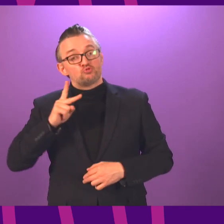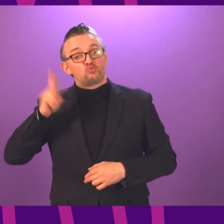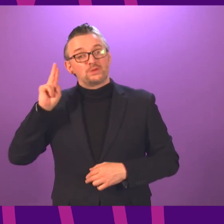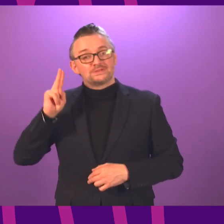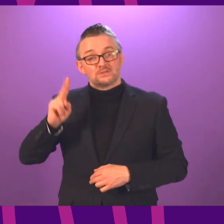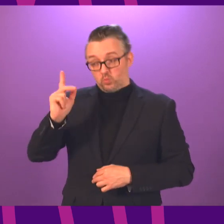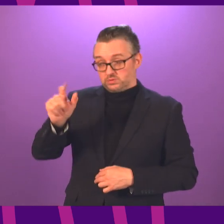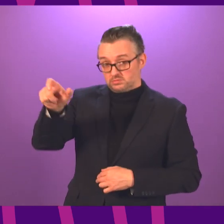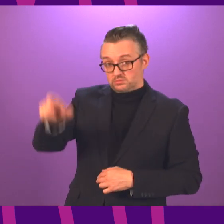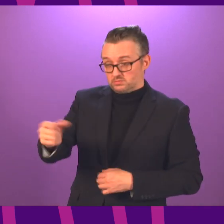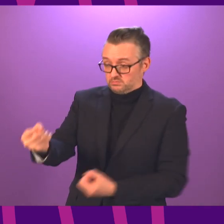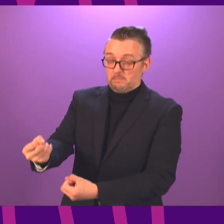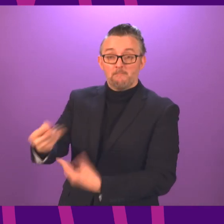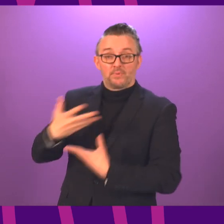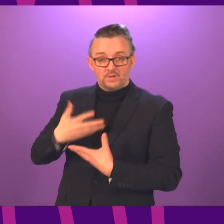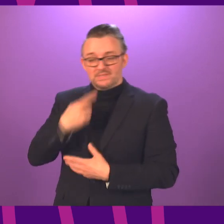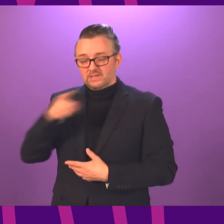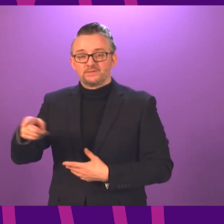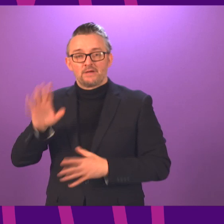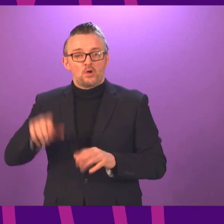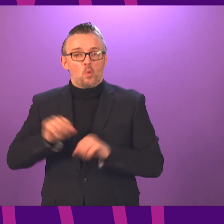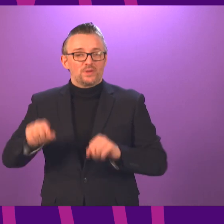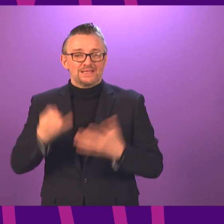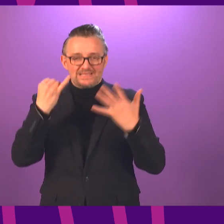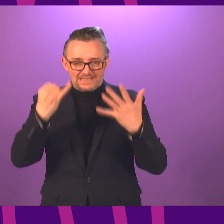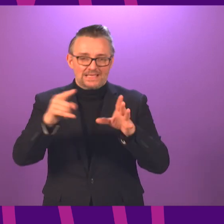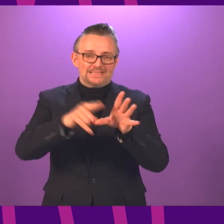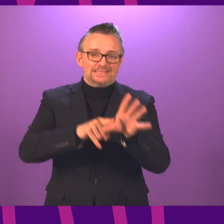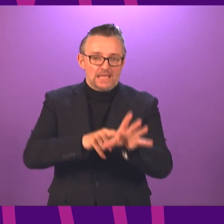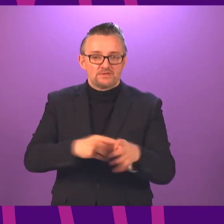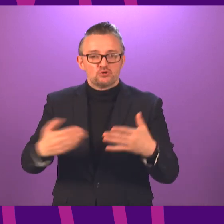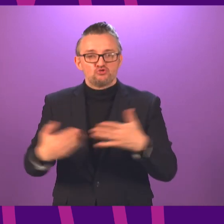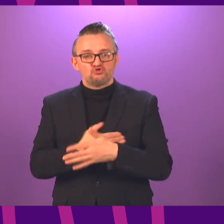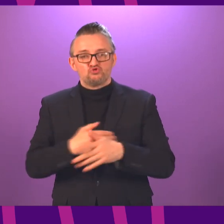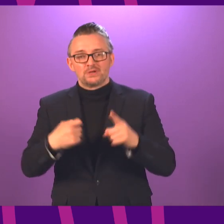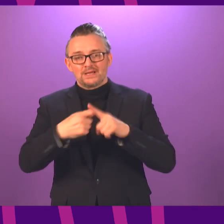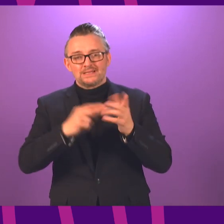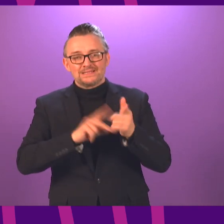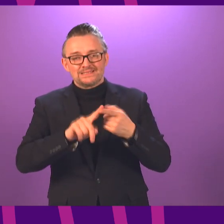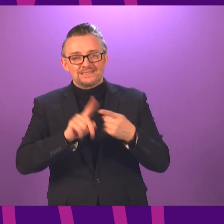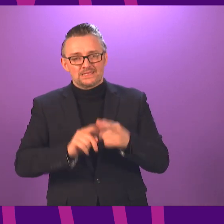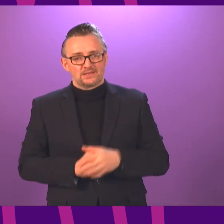me that she had been told that she would have to wait six years for her new knees. Patients